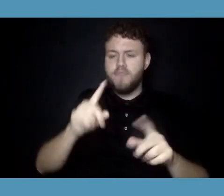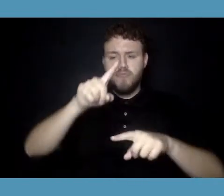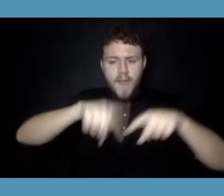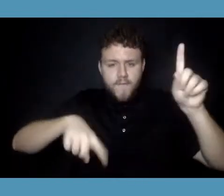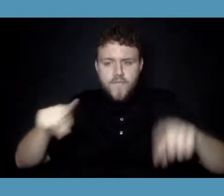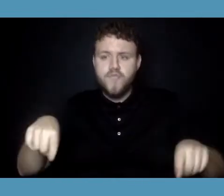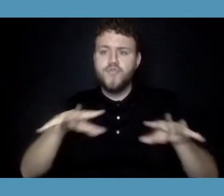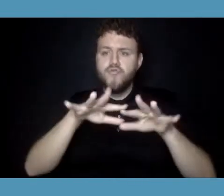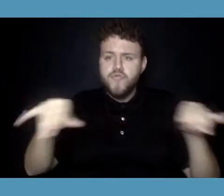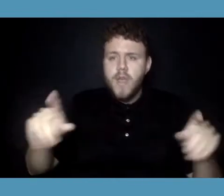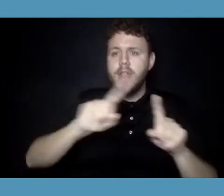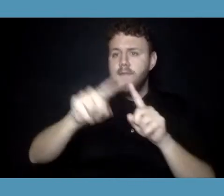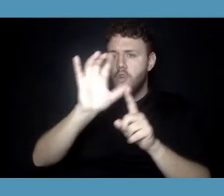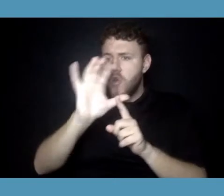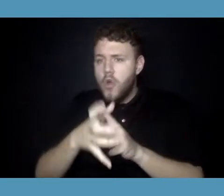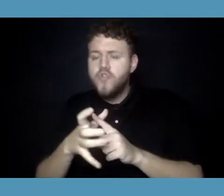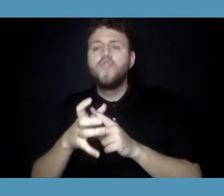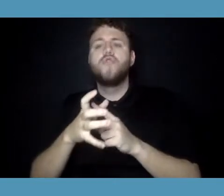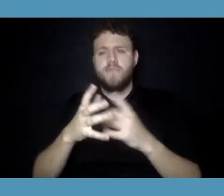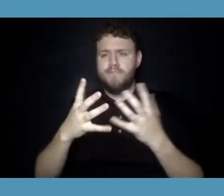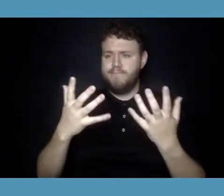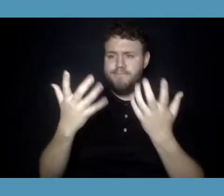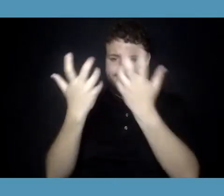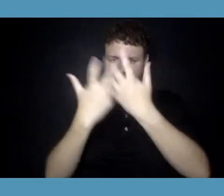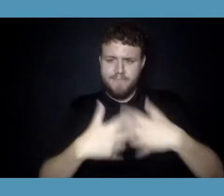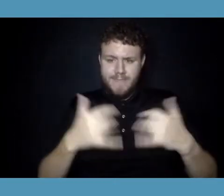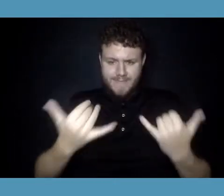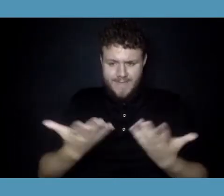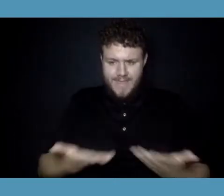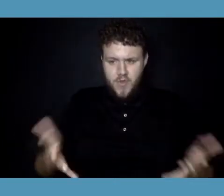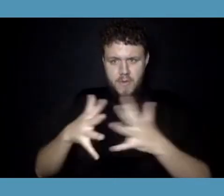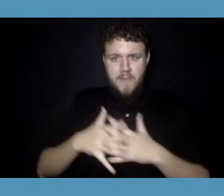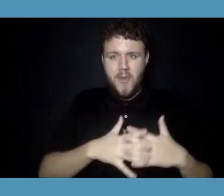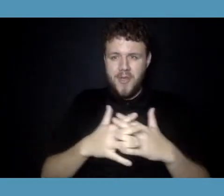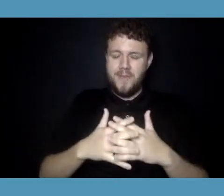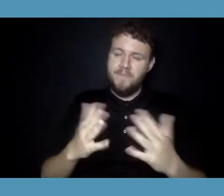form the richness of our world and our profession. Thank you.